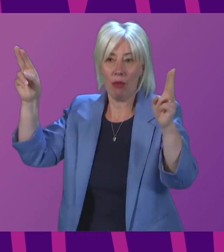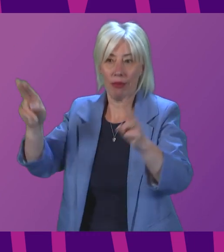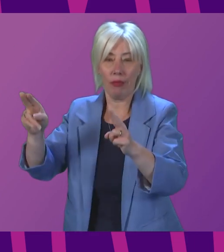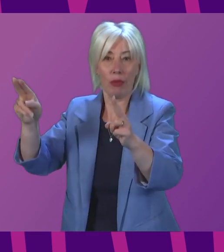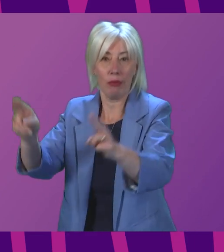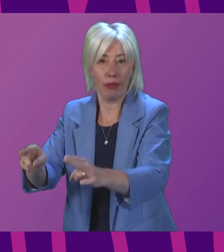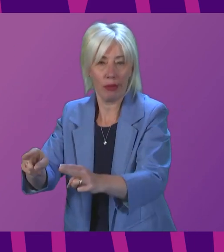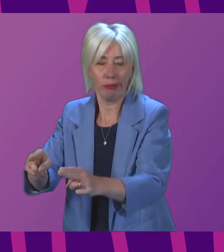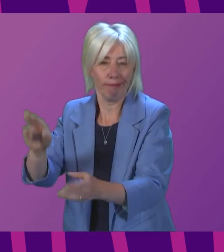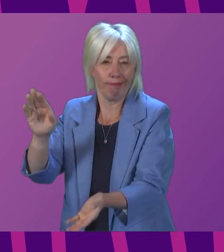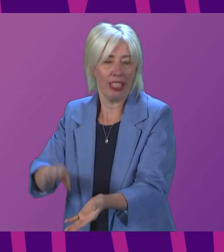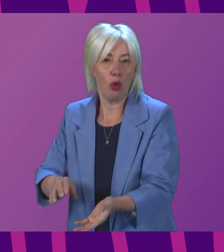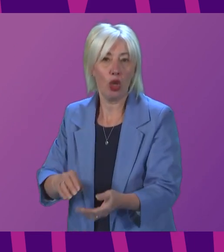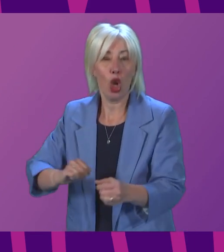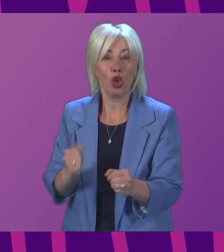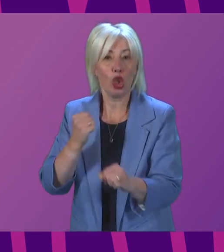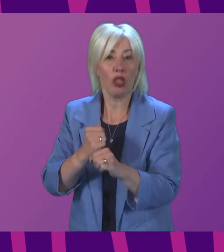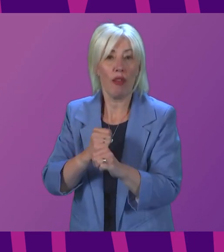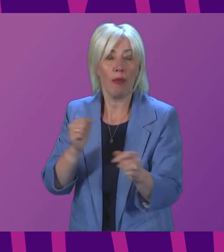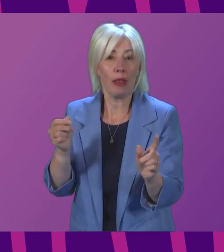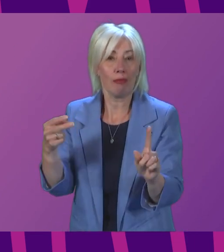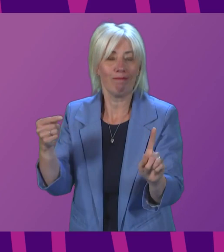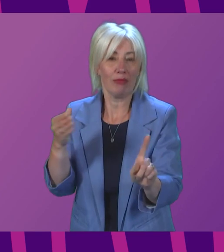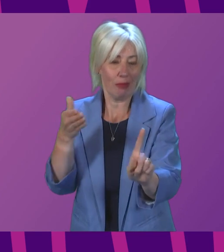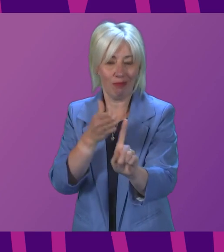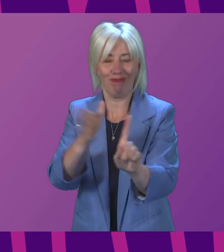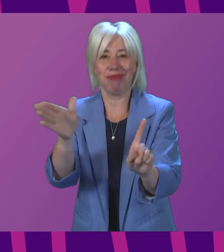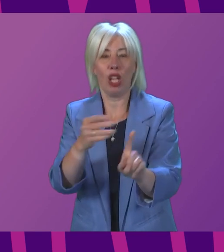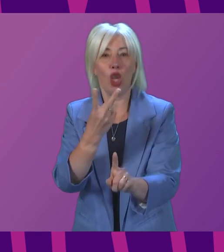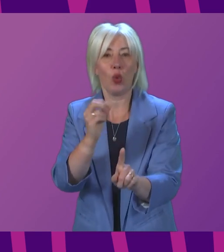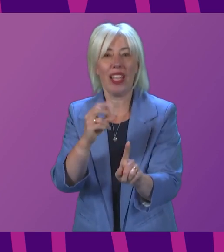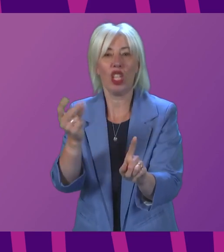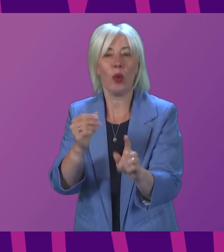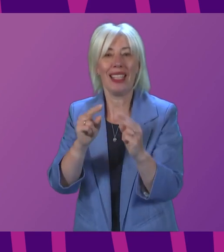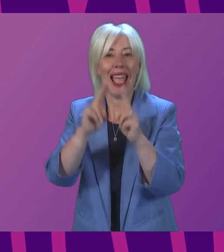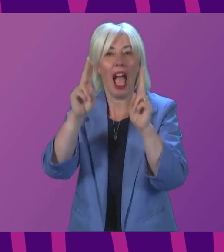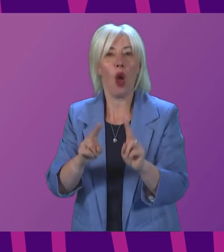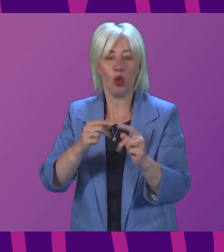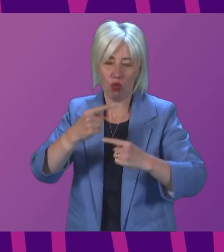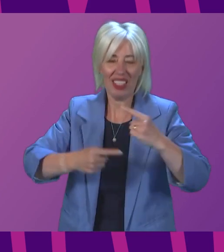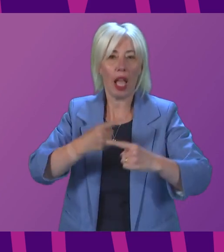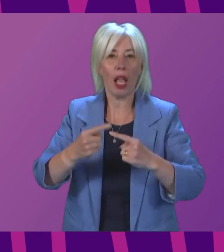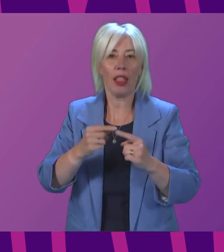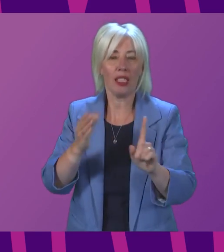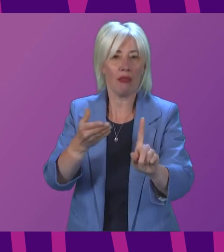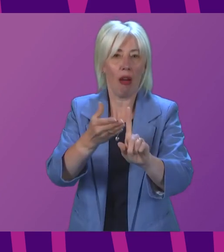The Scottish Government has missed its 2020 household recycling target and even the 2013